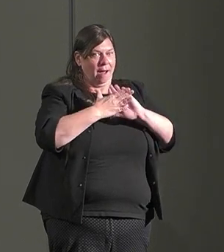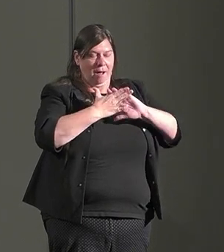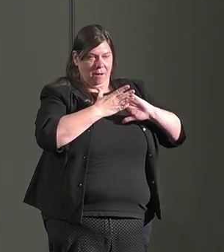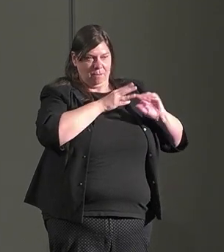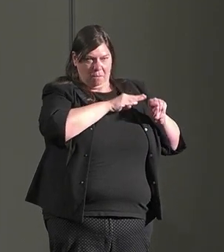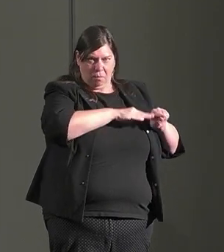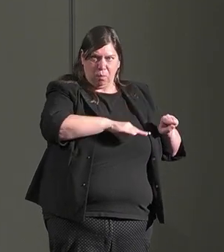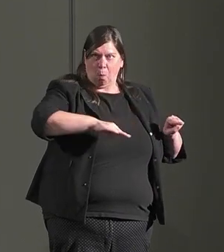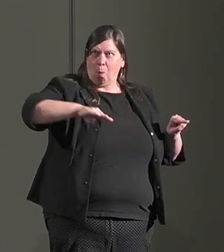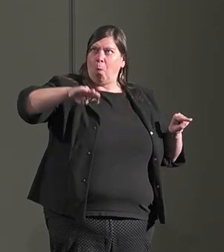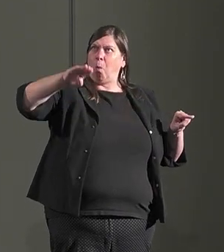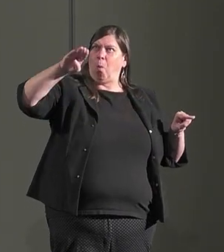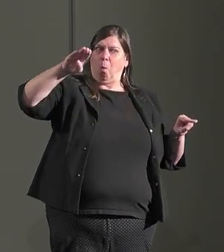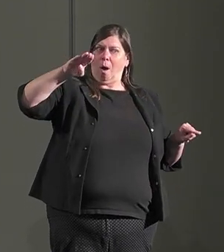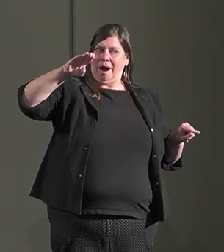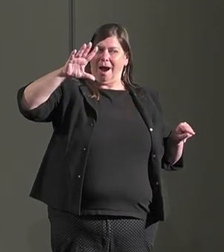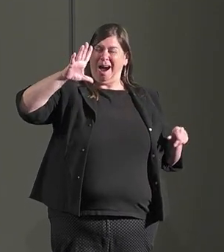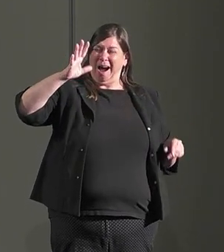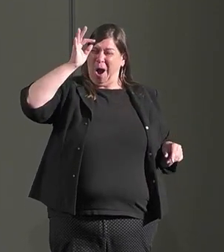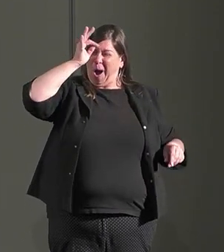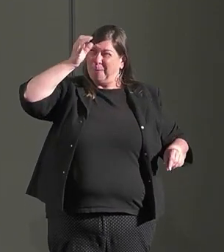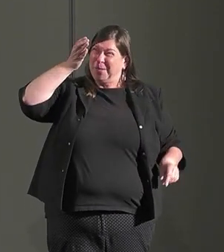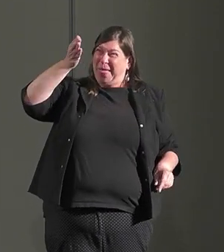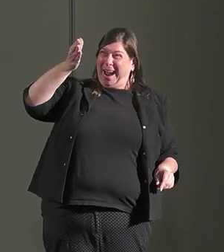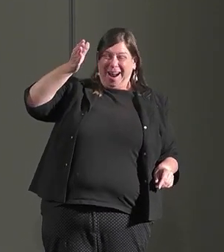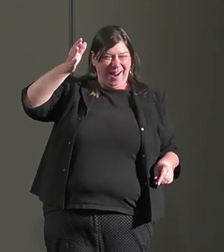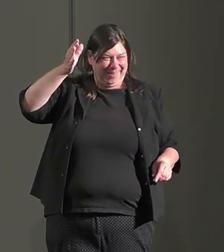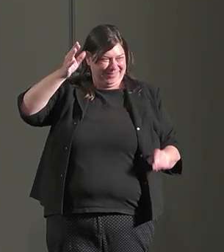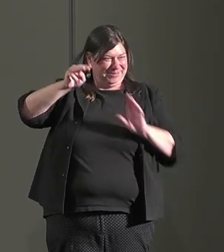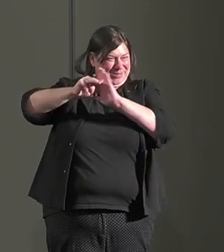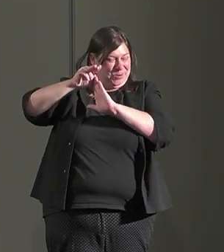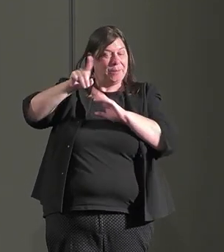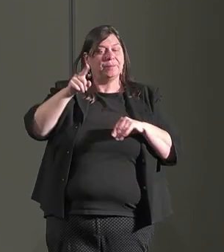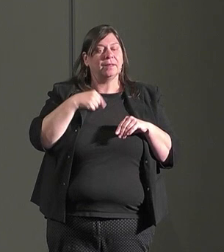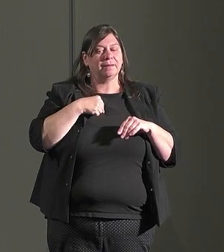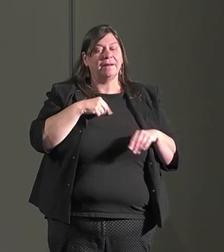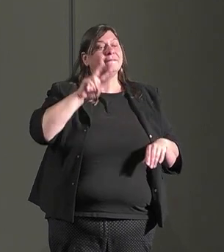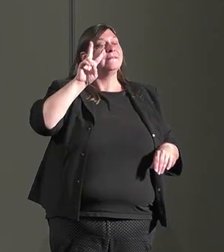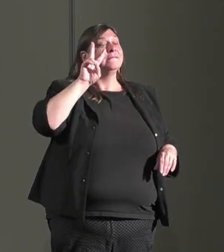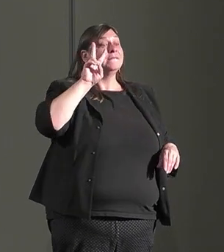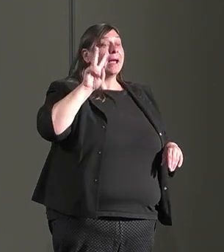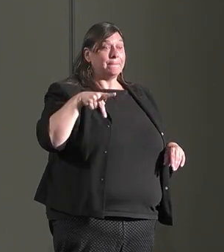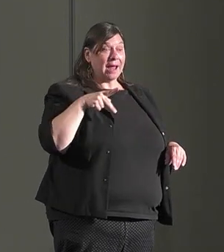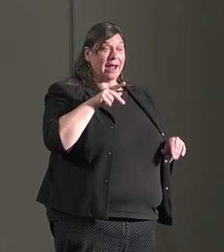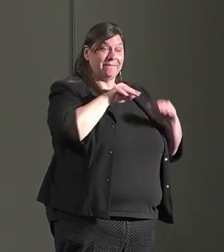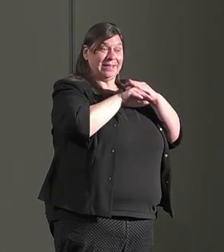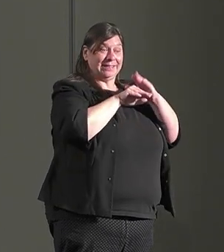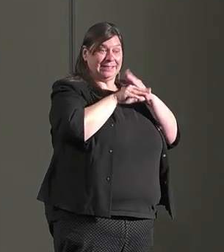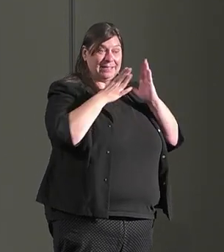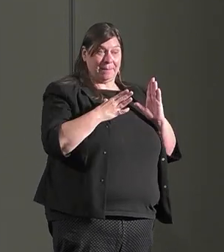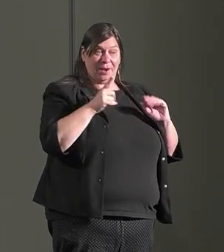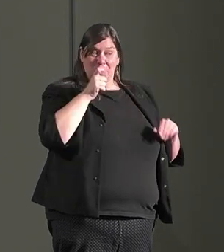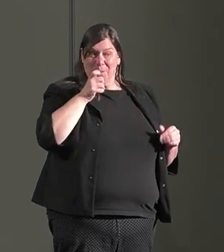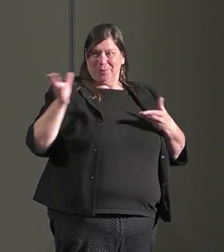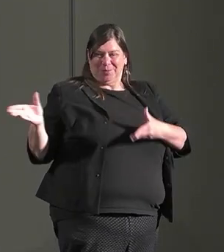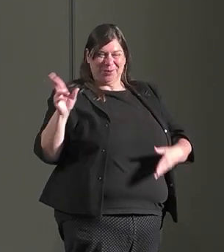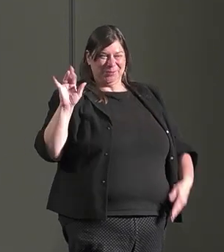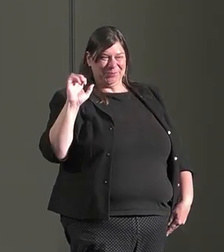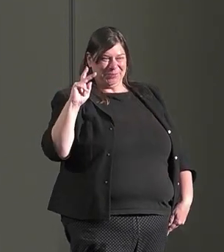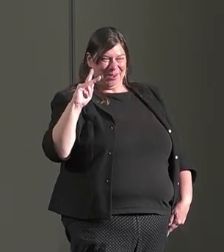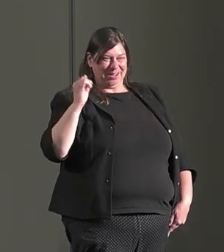optimize level of accessibility maturity. They got a VP of accessibility sitting here Rick Johnson.